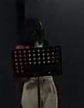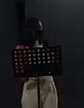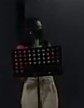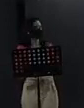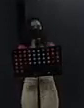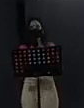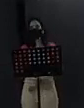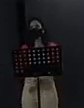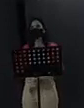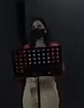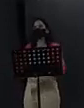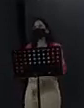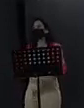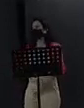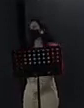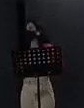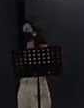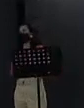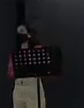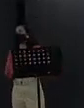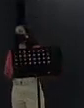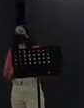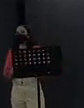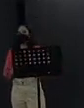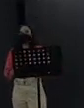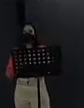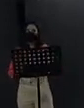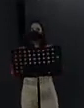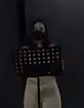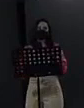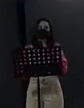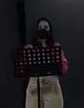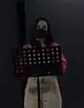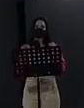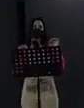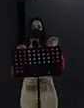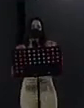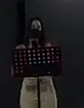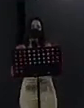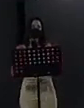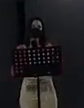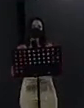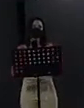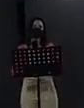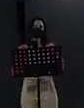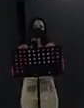good while we make the transition on Facebook they are consulting because